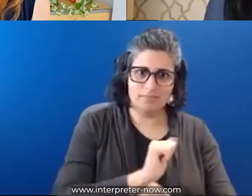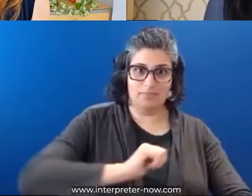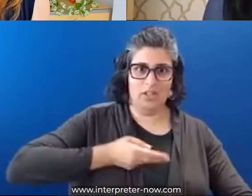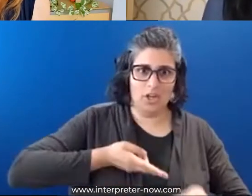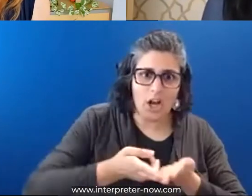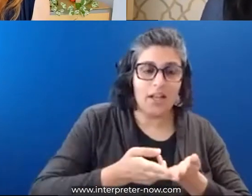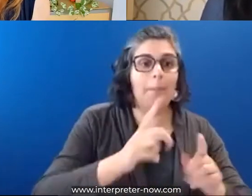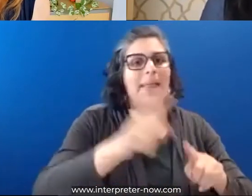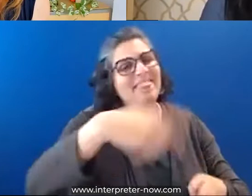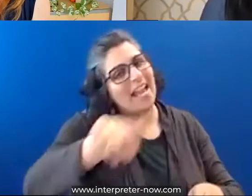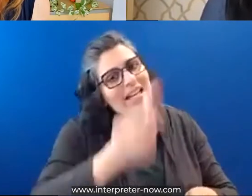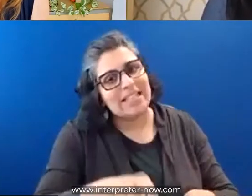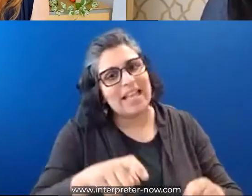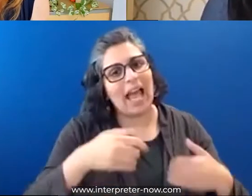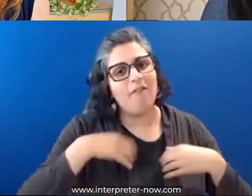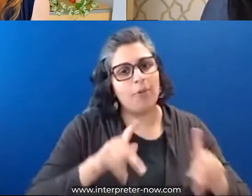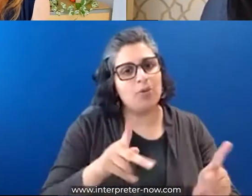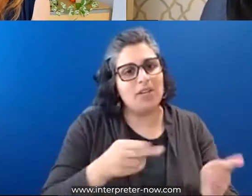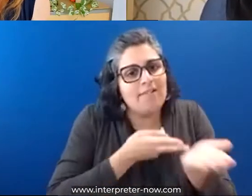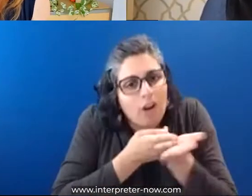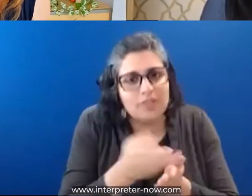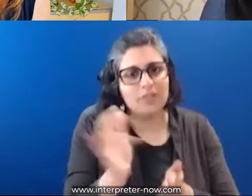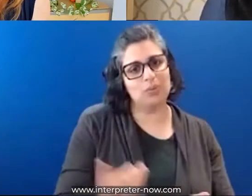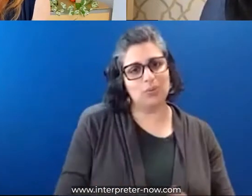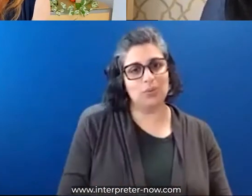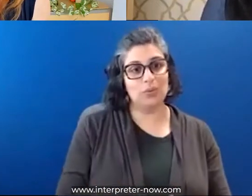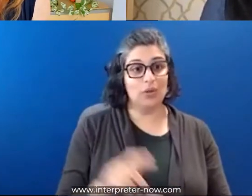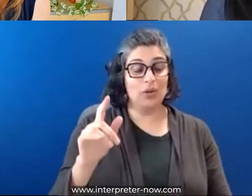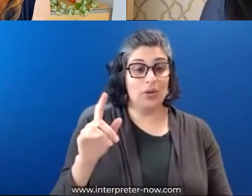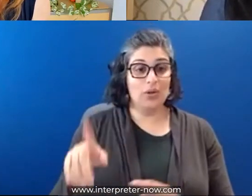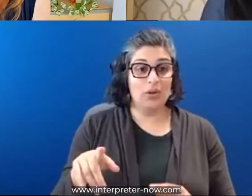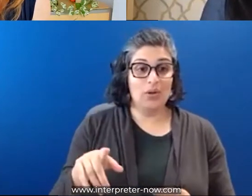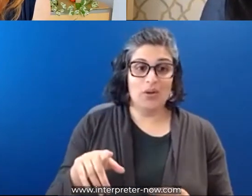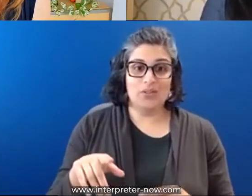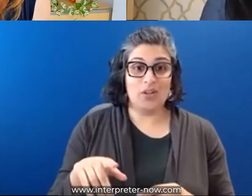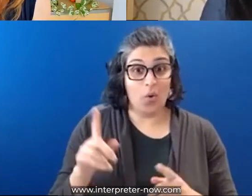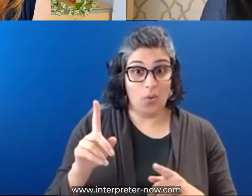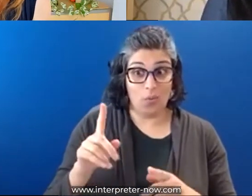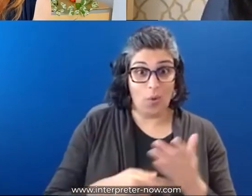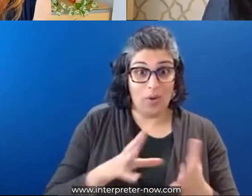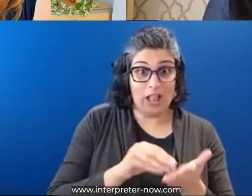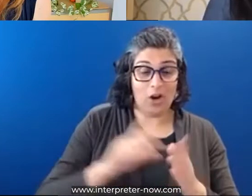to be authentic too. And so, the tool which we learned in kindergarten, and we keep learning over and over and over again is about listening.